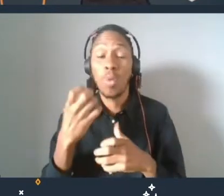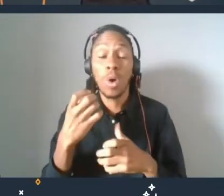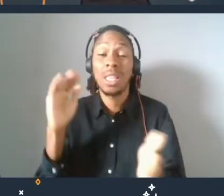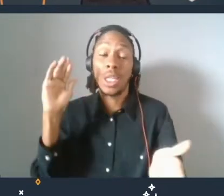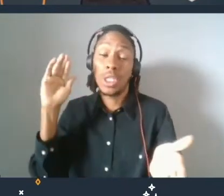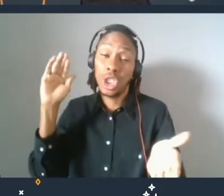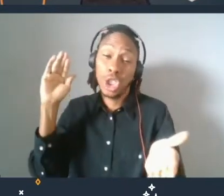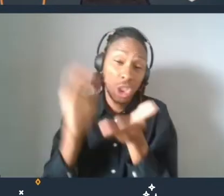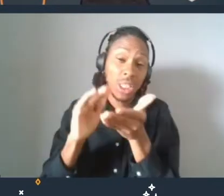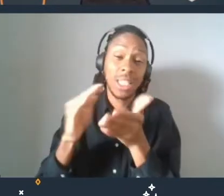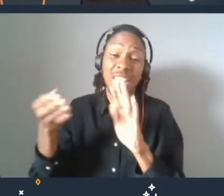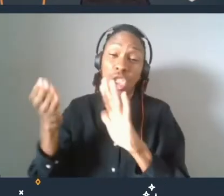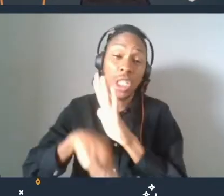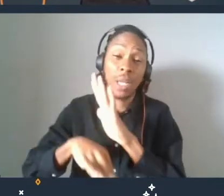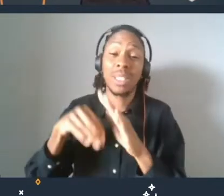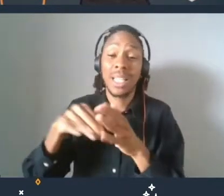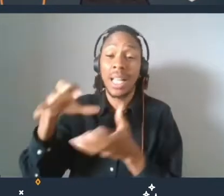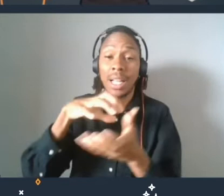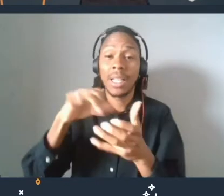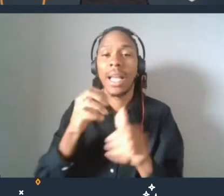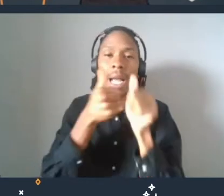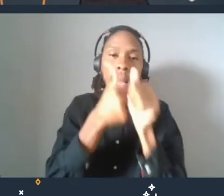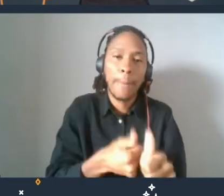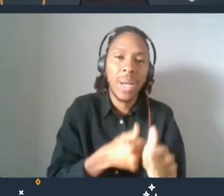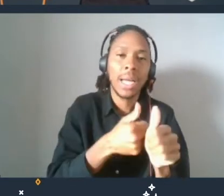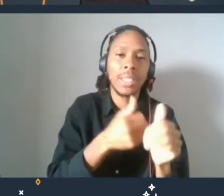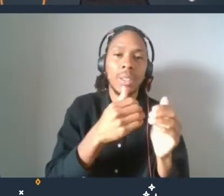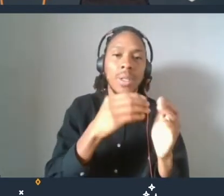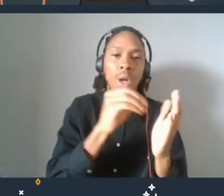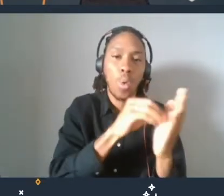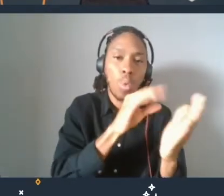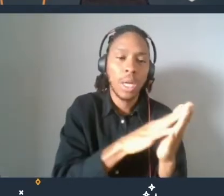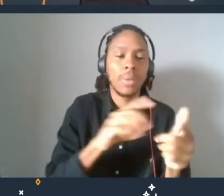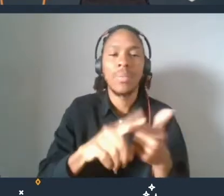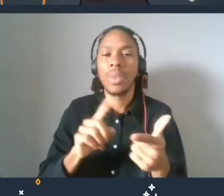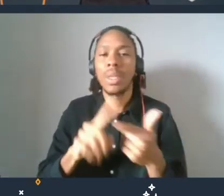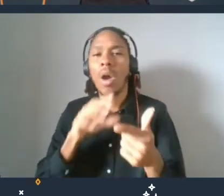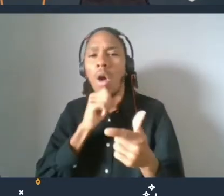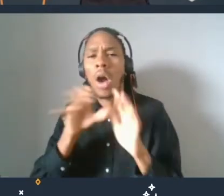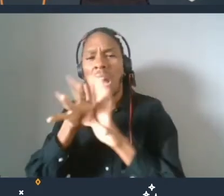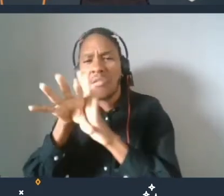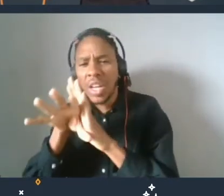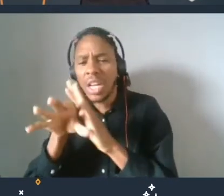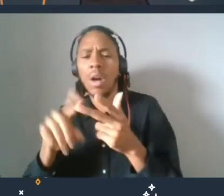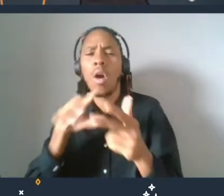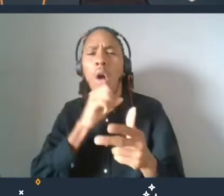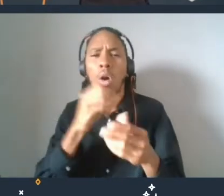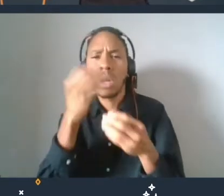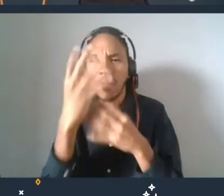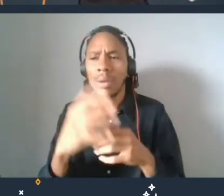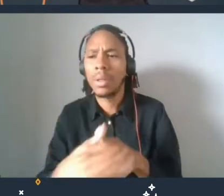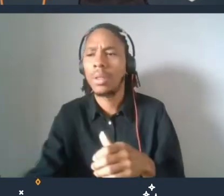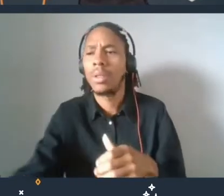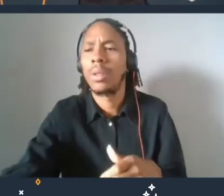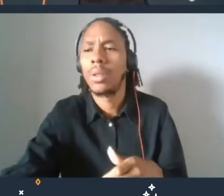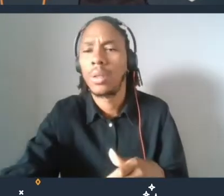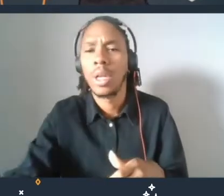for, for example, compliance records, archived video footage, or historic data sets, you can use S3 Glacier Deep Archive.